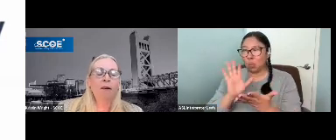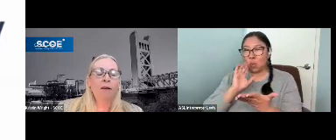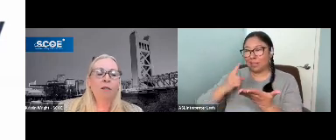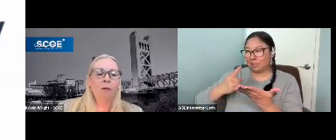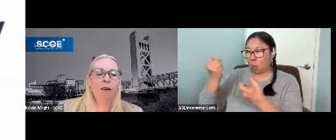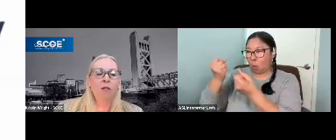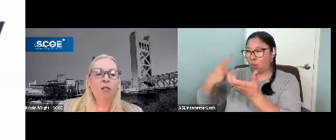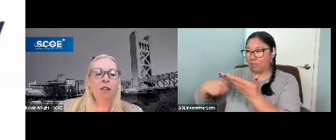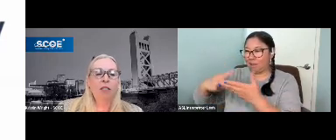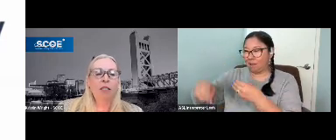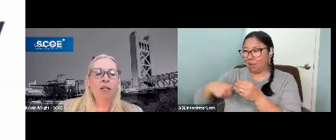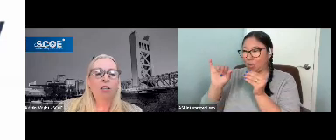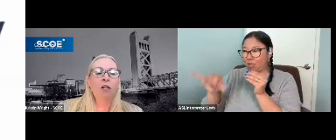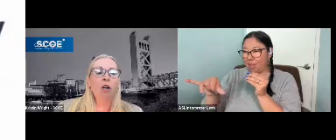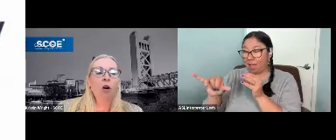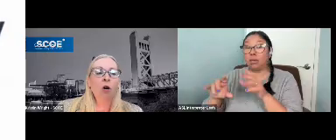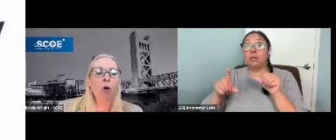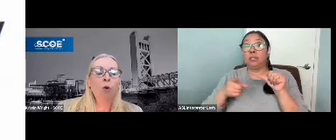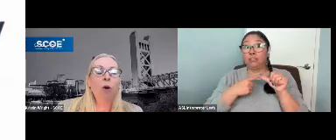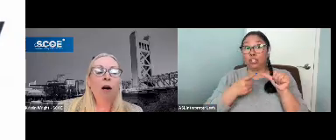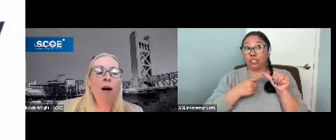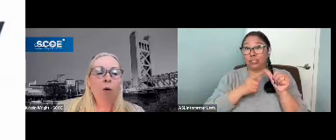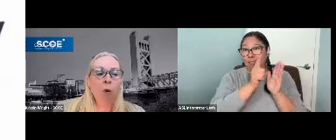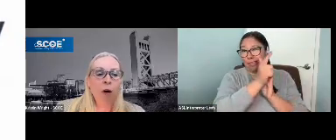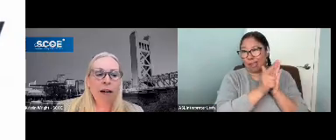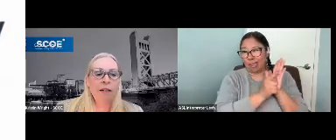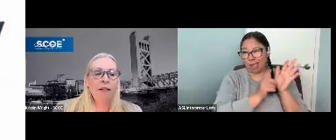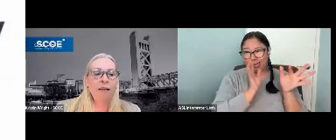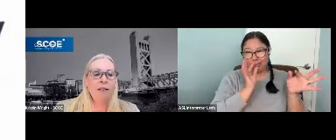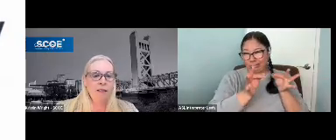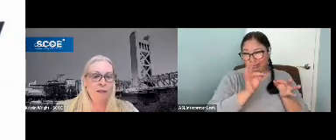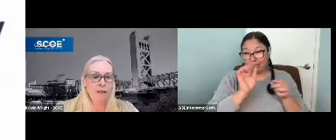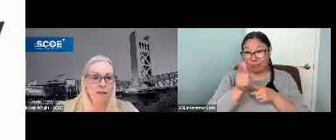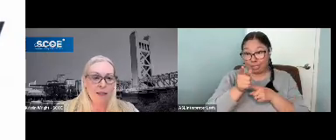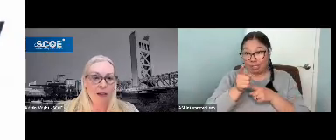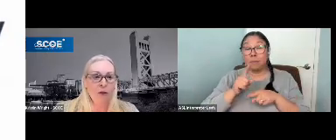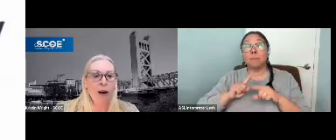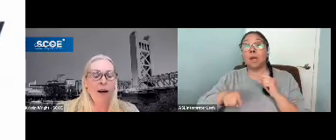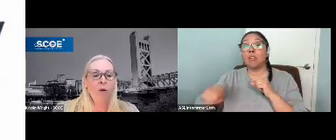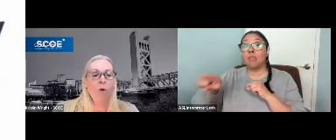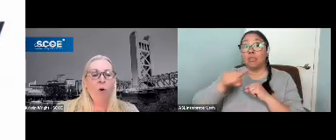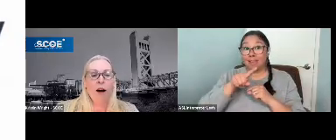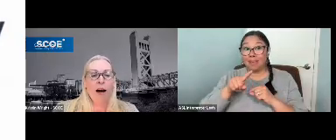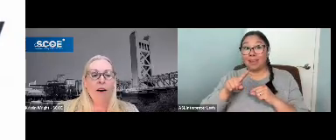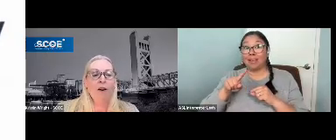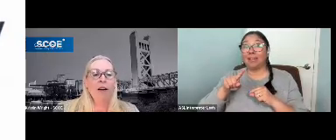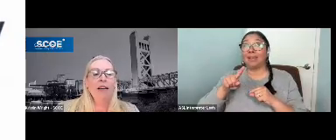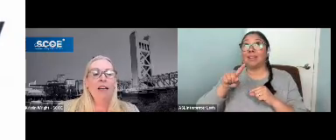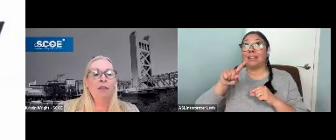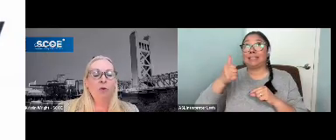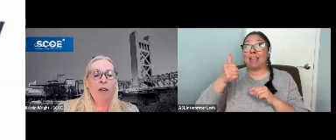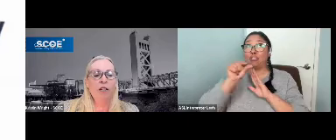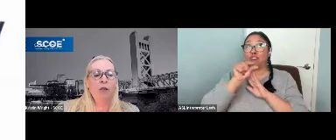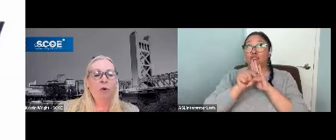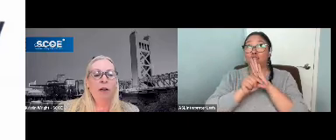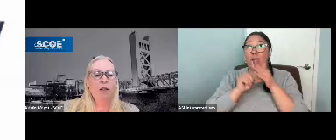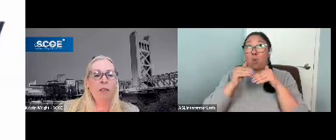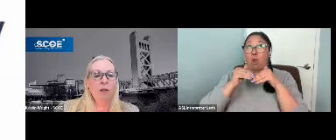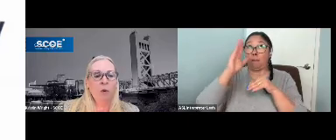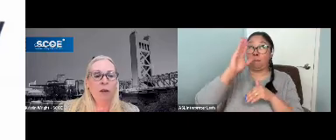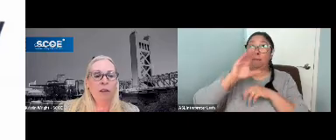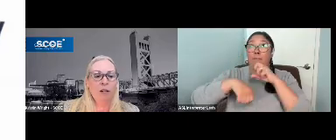a minute. This was the original legislation who uh were in 10th grade or higher in the 22- 23 school